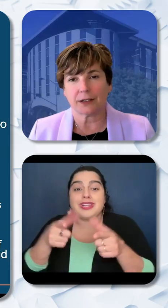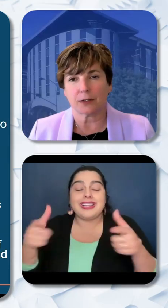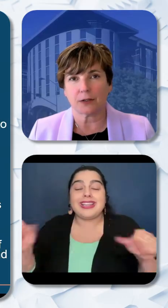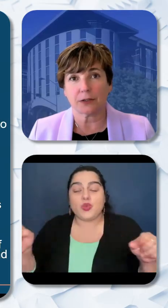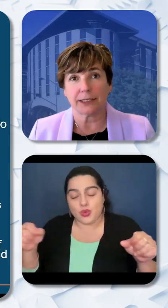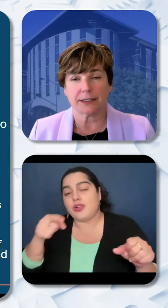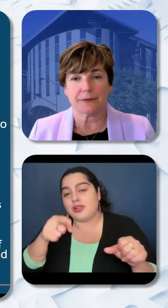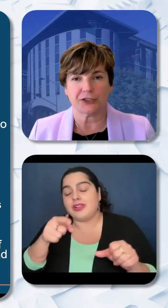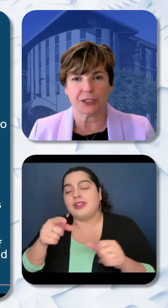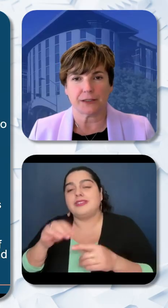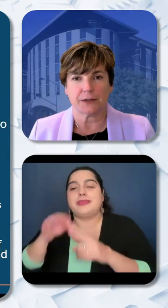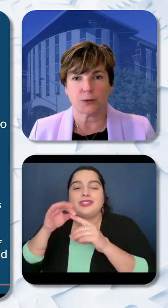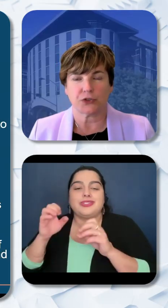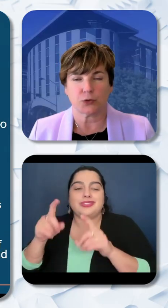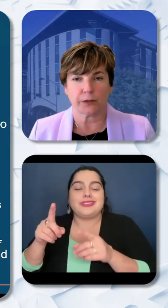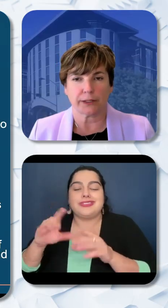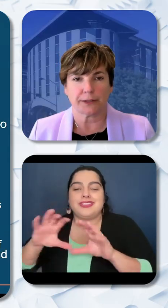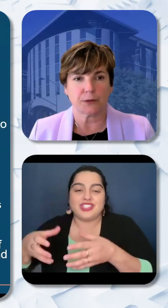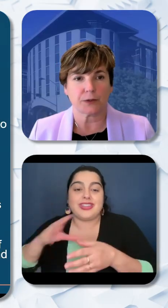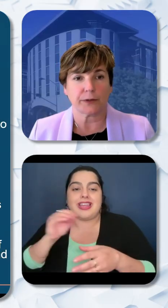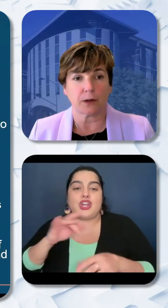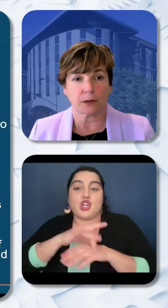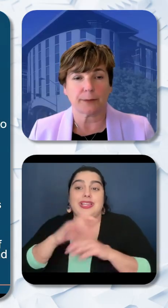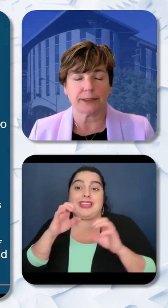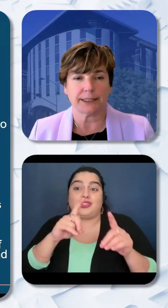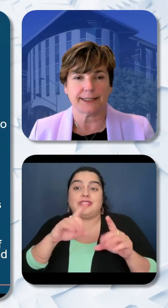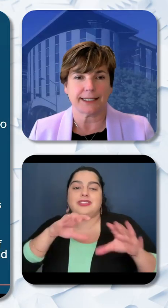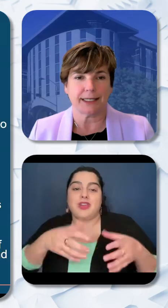and our Early Ed Divisions to ensure that students with all abilities and